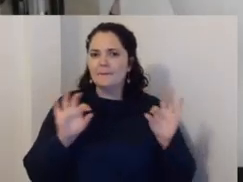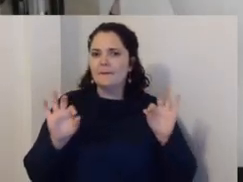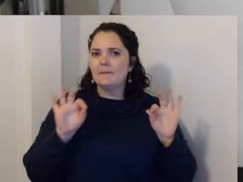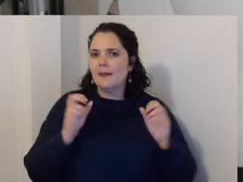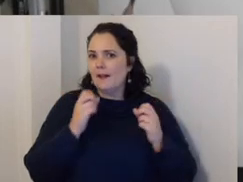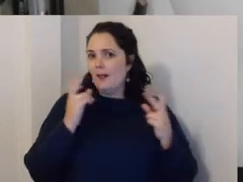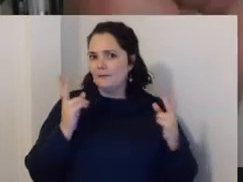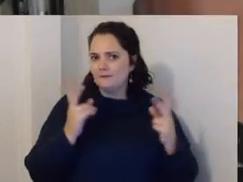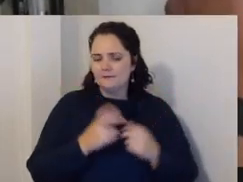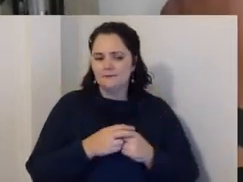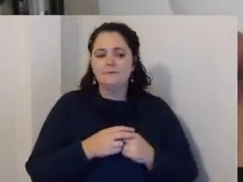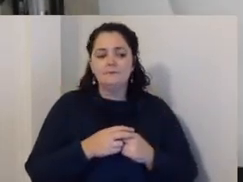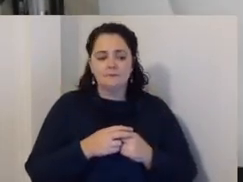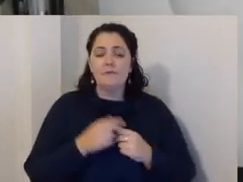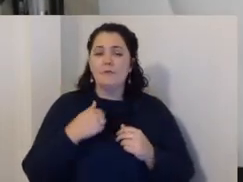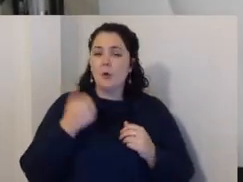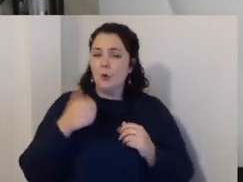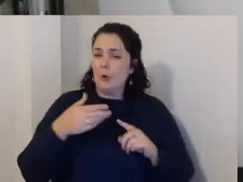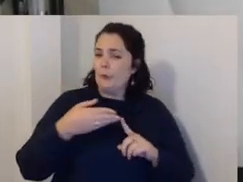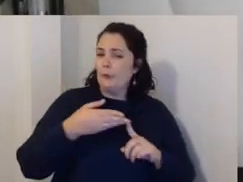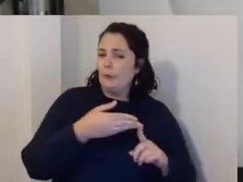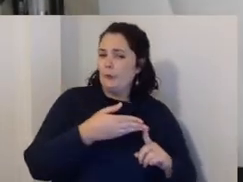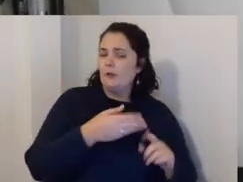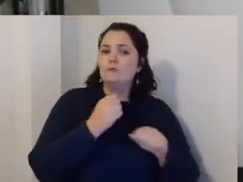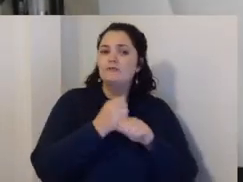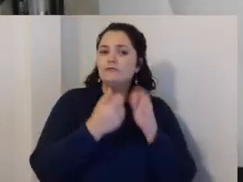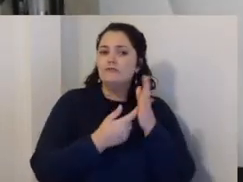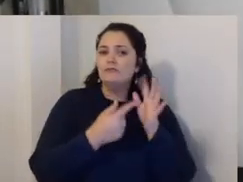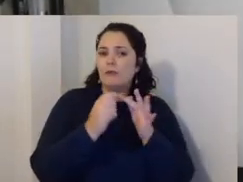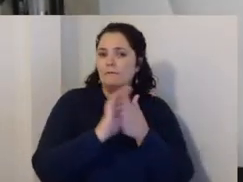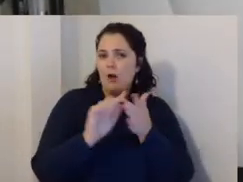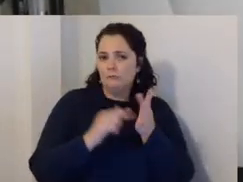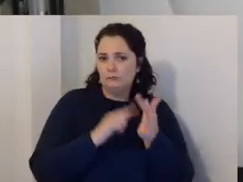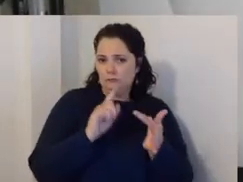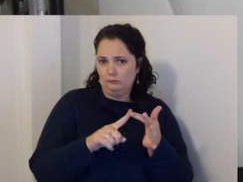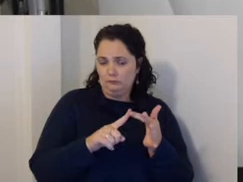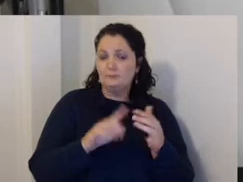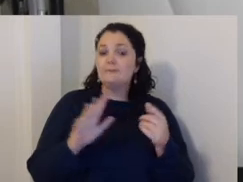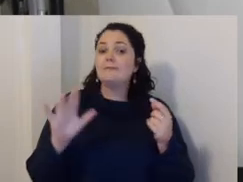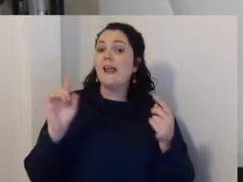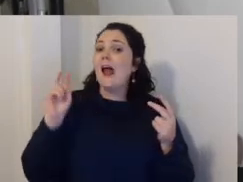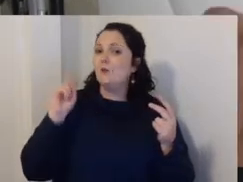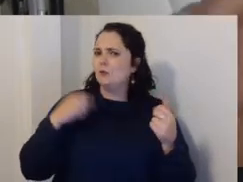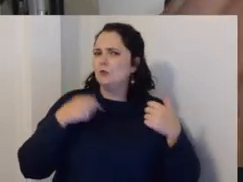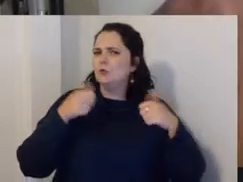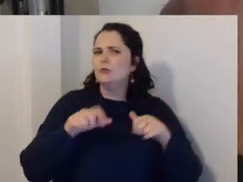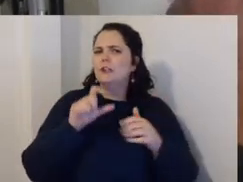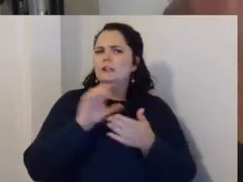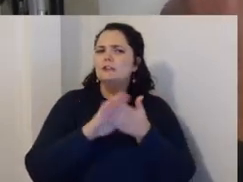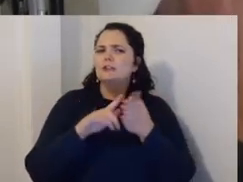using graphite primarily now I know I've been using charcoal a lot for the last couple of weeks to make it very easy for you to see but I want to show you a really